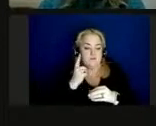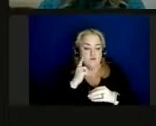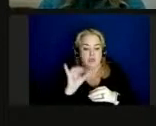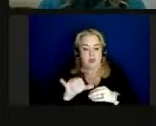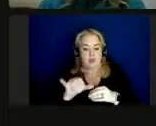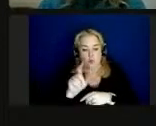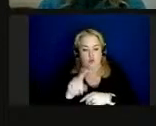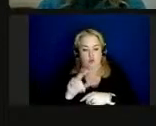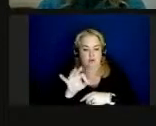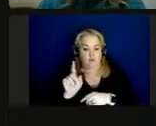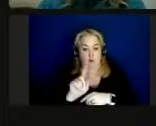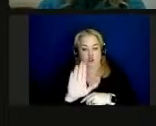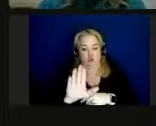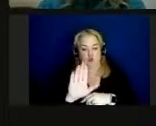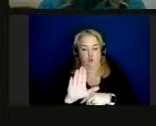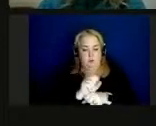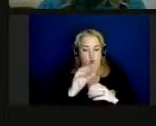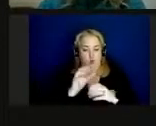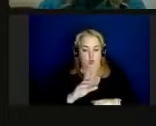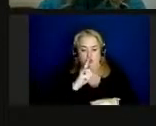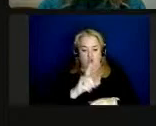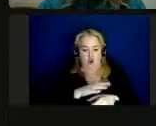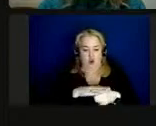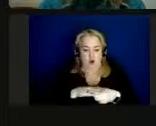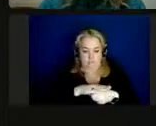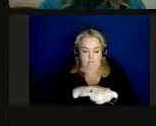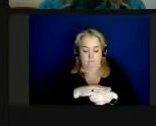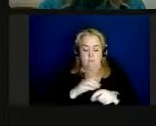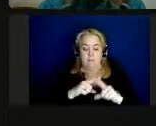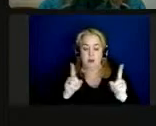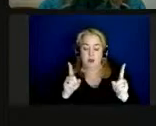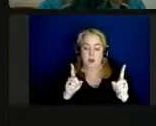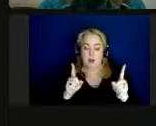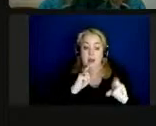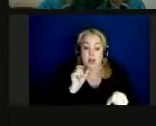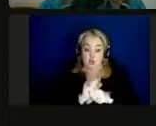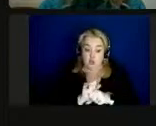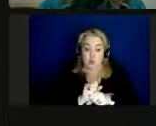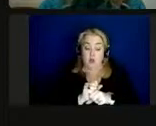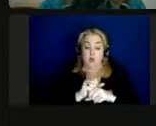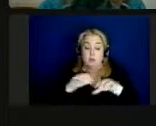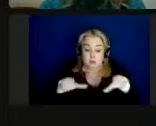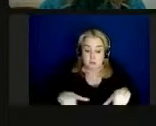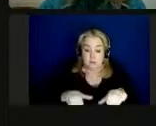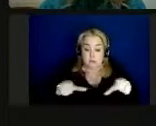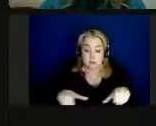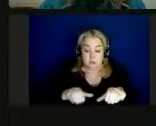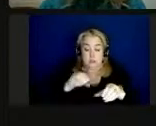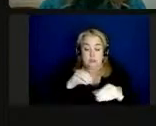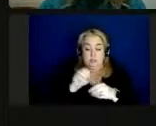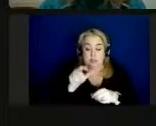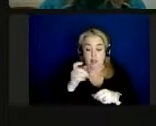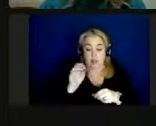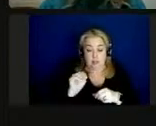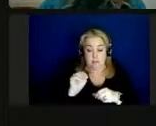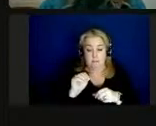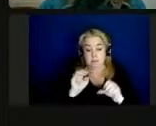DIFFERENT OFFICE. I MEAN I THINK THERE'S WAYS AROUND THAT HEADQUARTERS